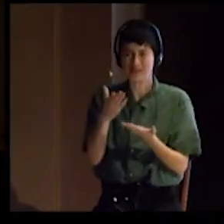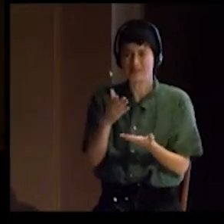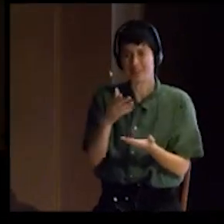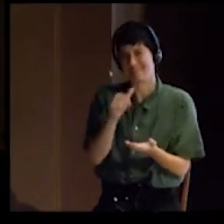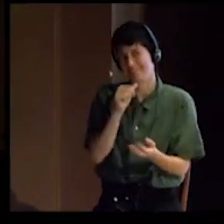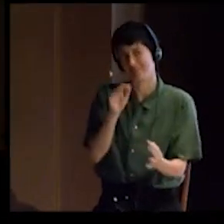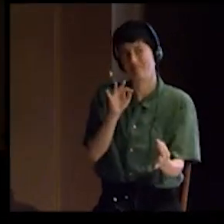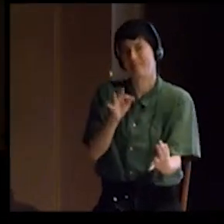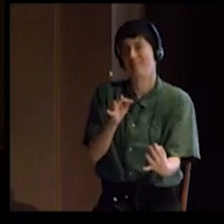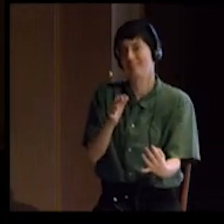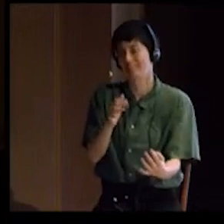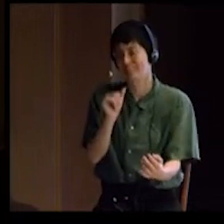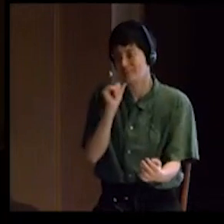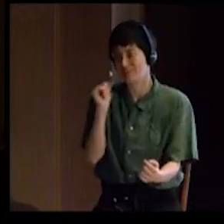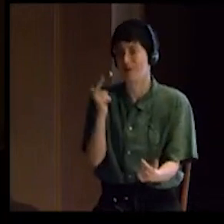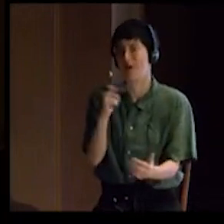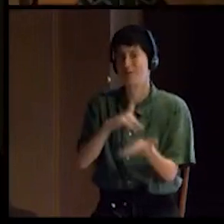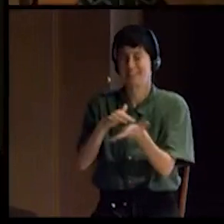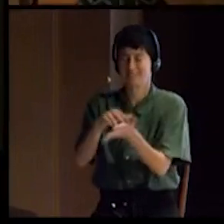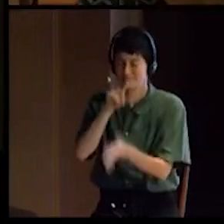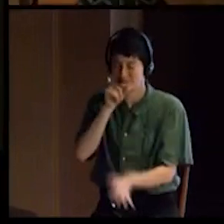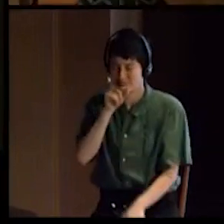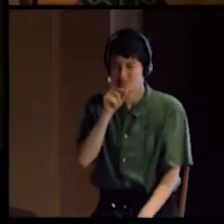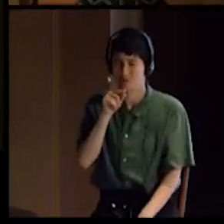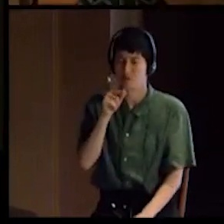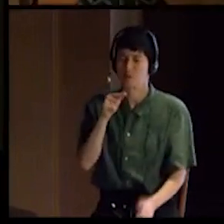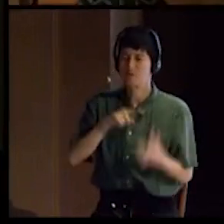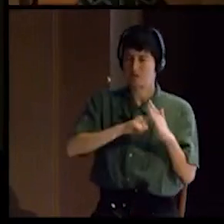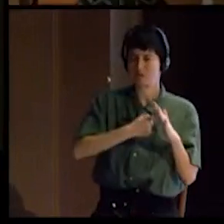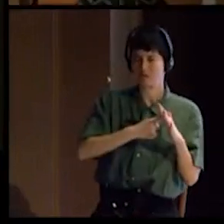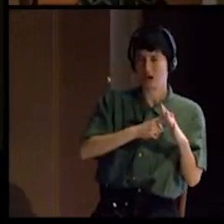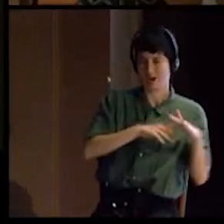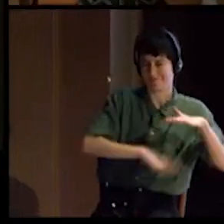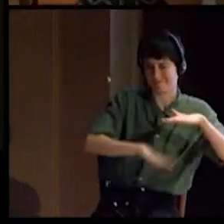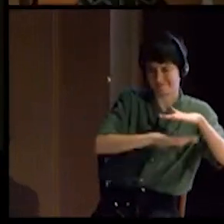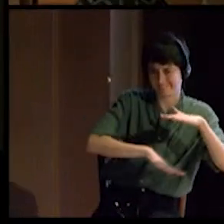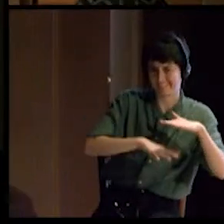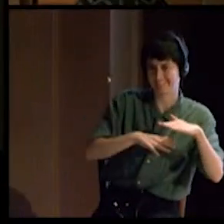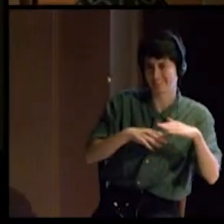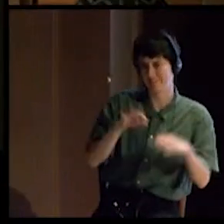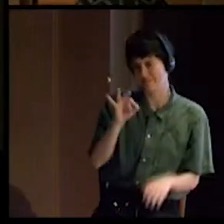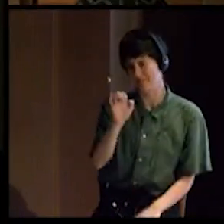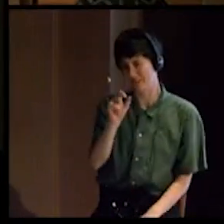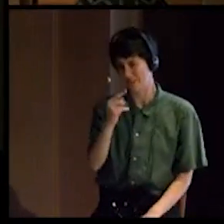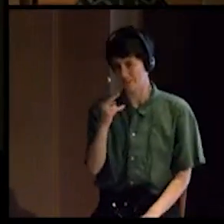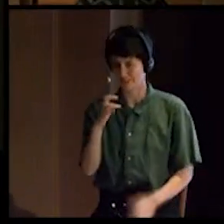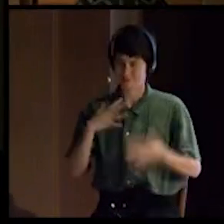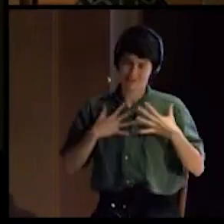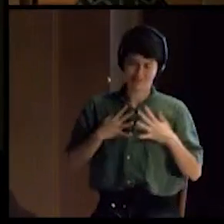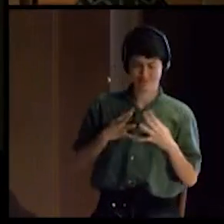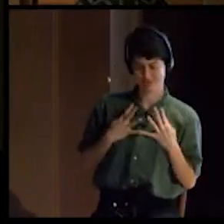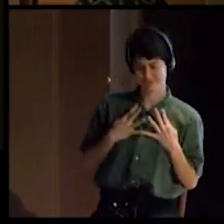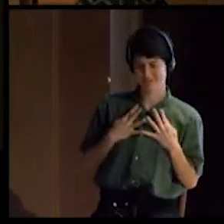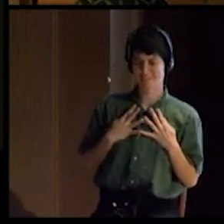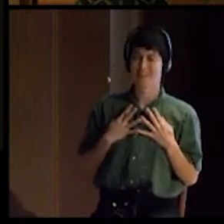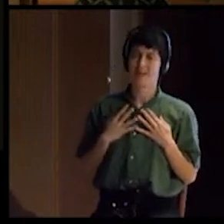to understand what feathers are. So most birds have three kinds of feathers: wing feathers, tail feathers,